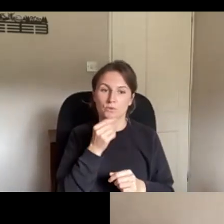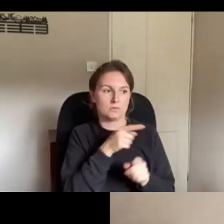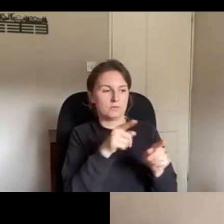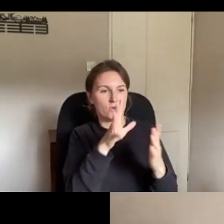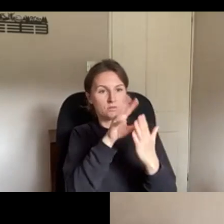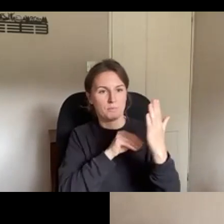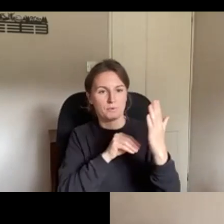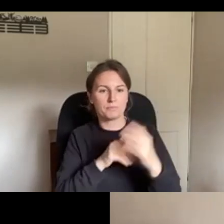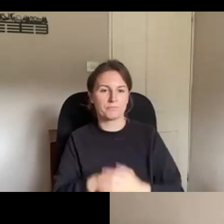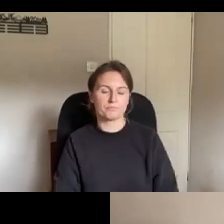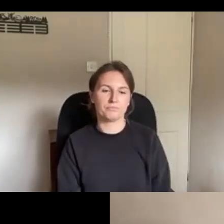Great. Thanks, Rose.